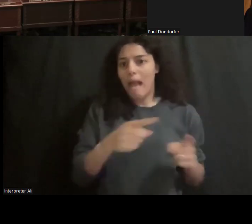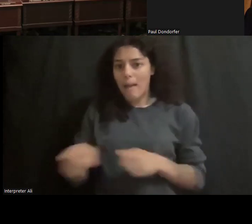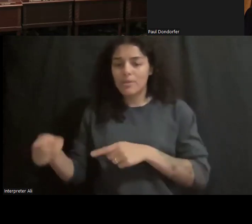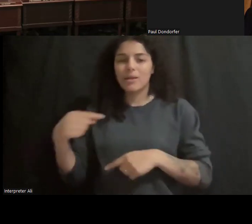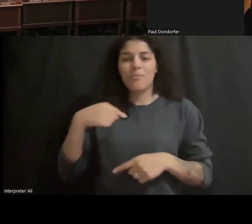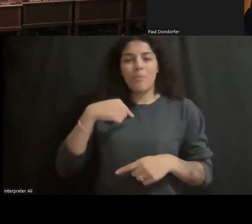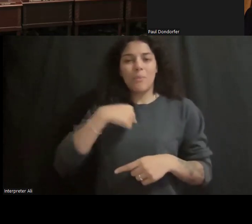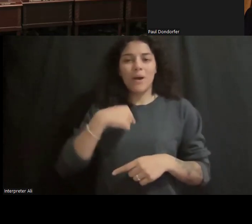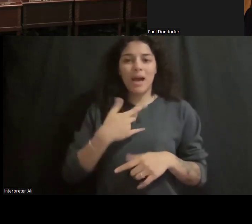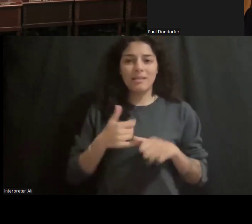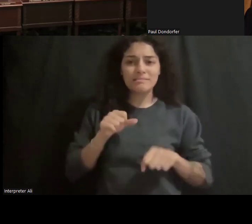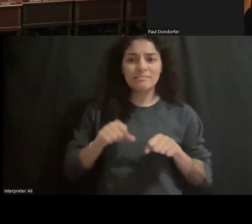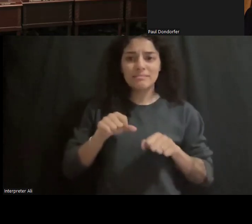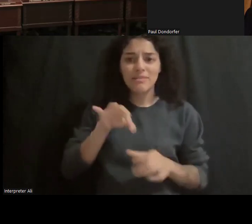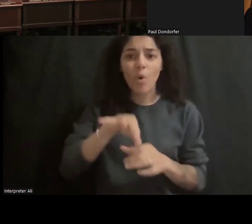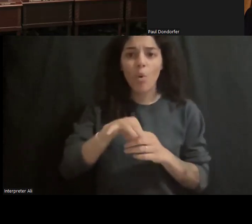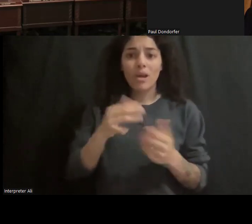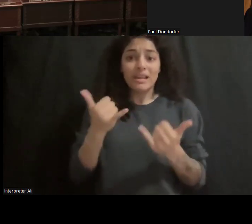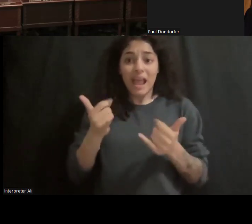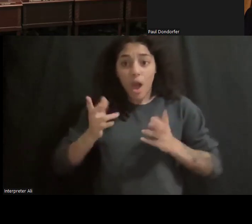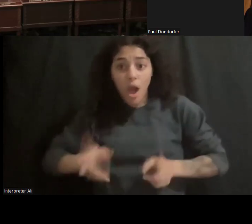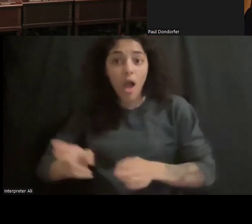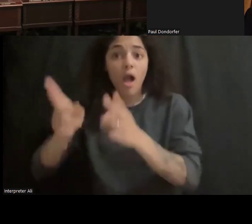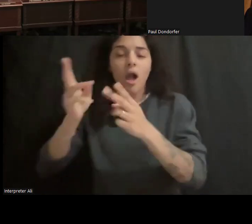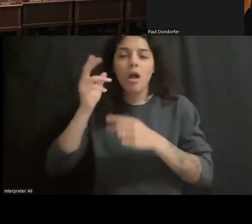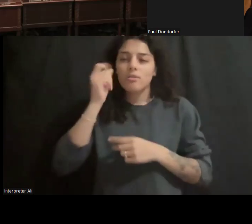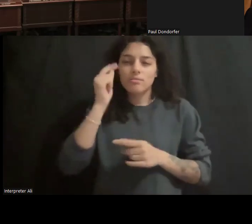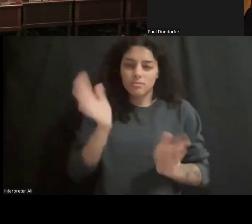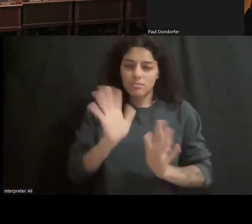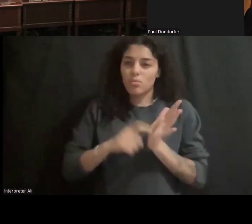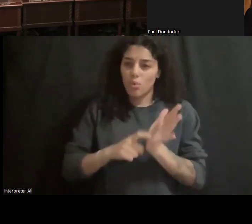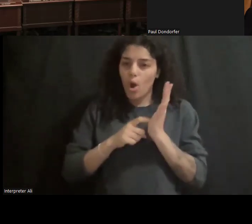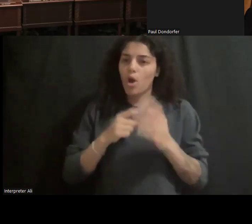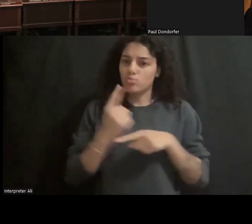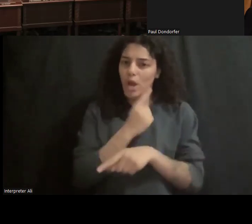uh under a matter of urgency without going through regular order for anything So